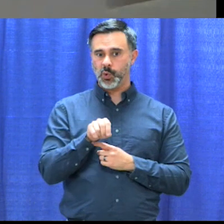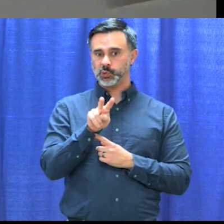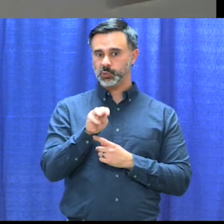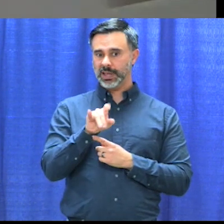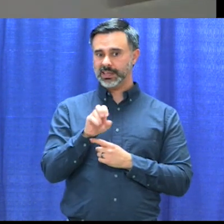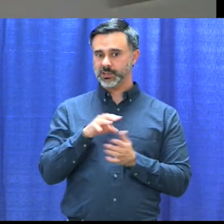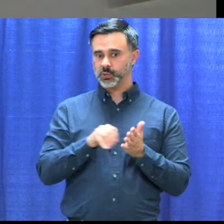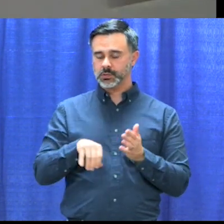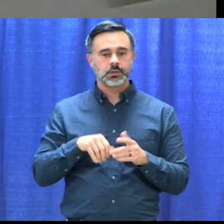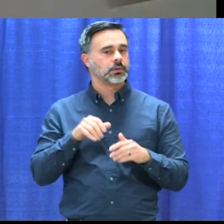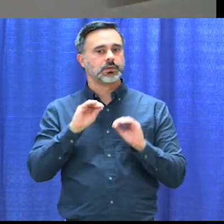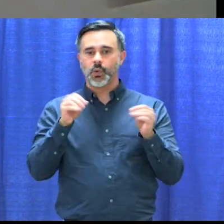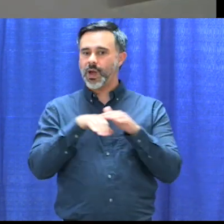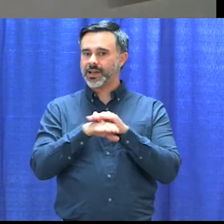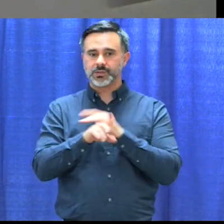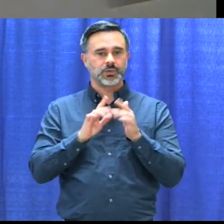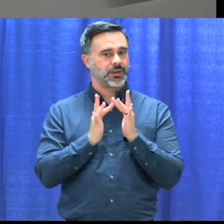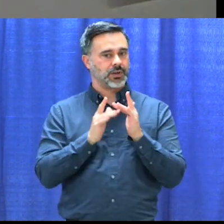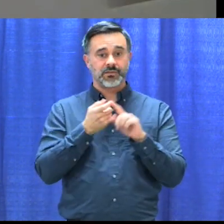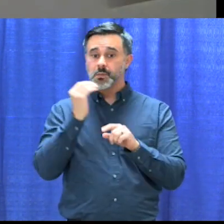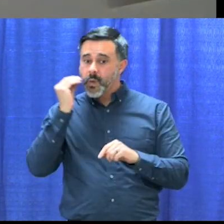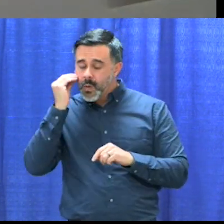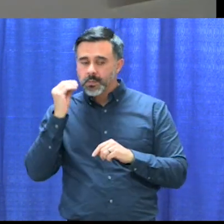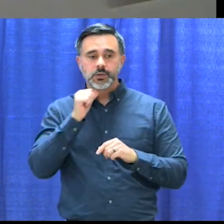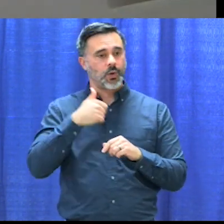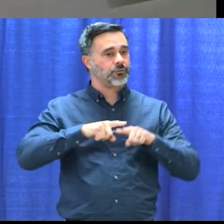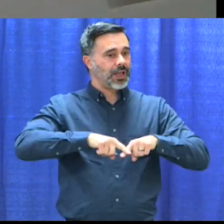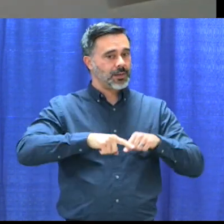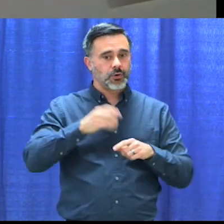access the internet at home or have reliable computers unfortunately.